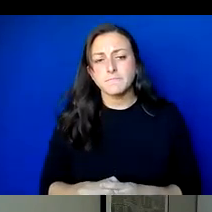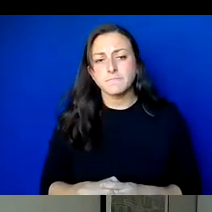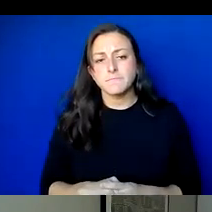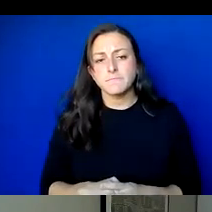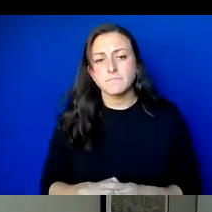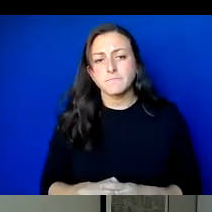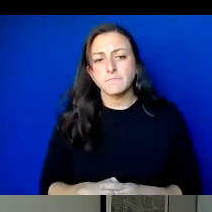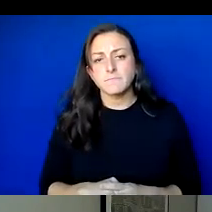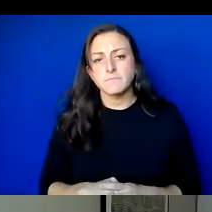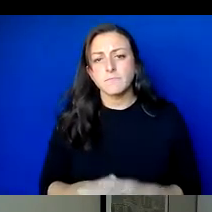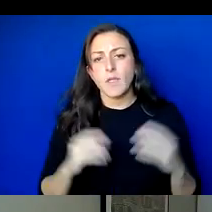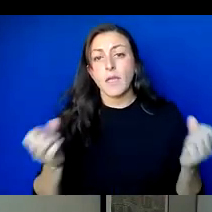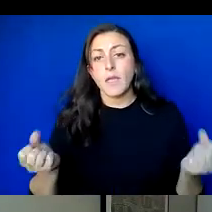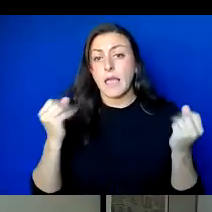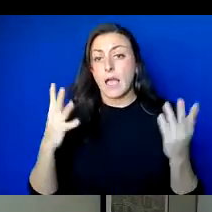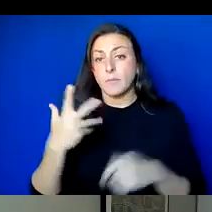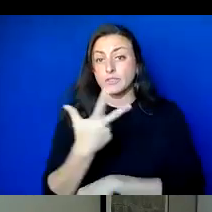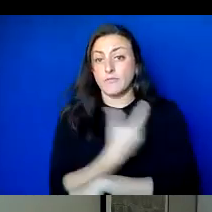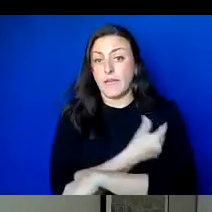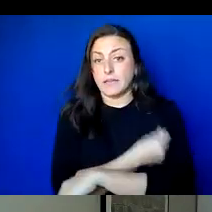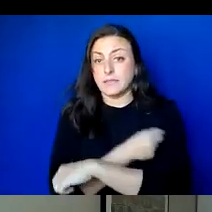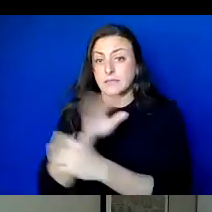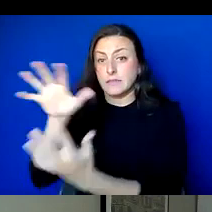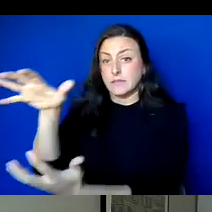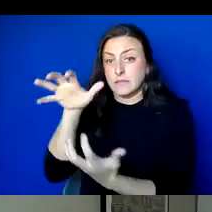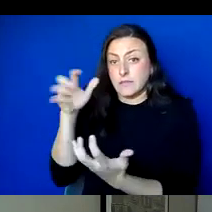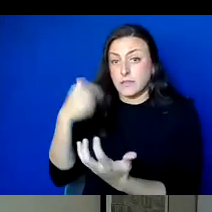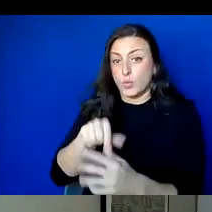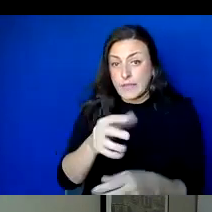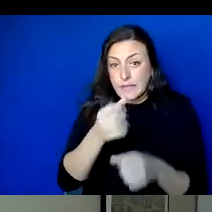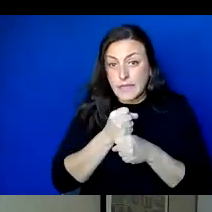amount of vaccine that we are getting and the accessibility of it moving forward.